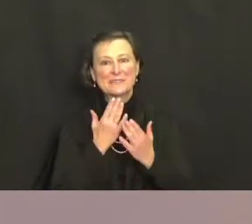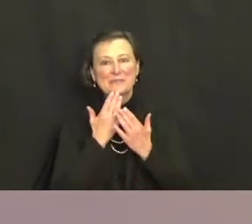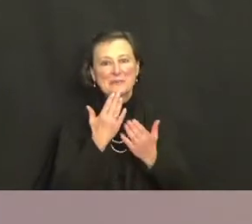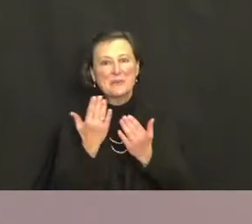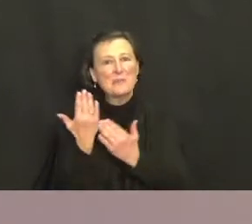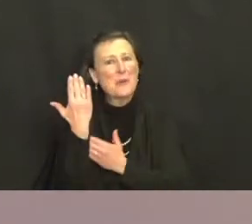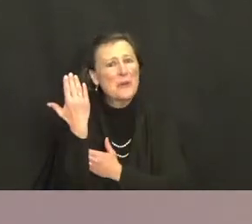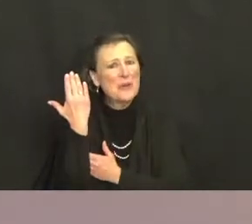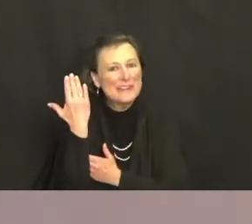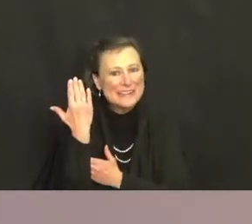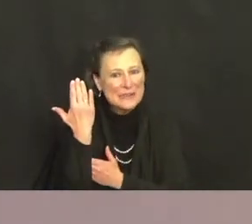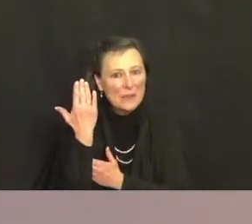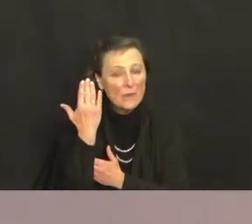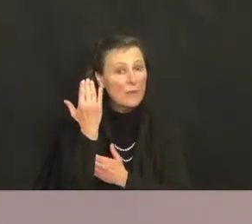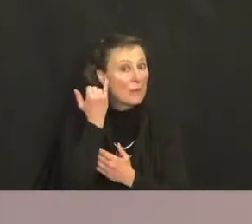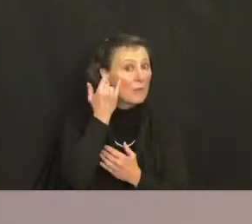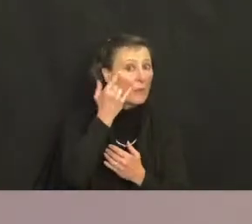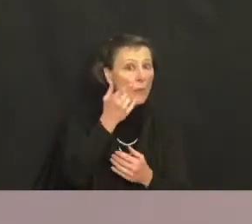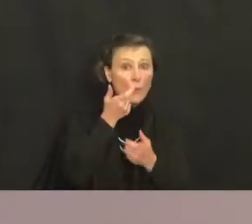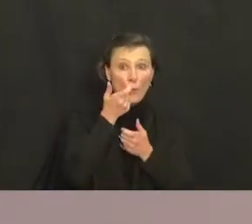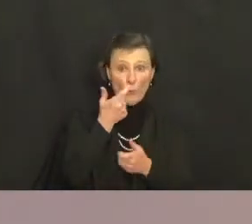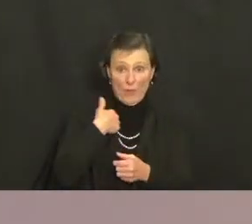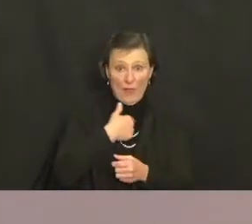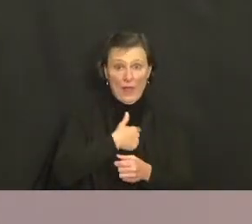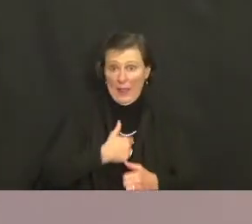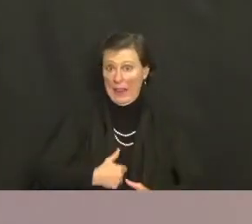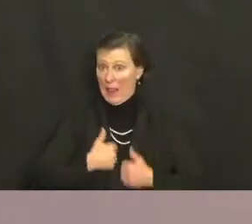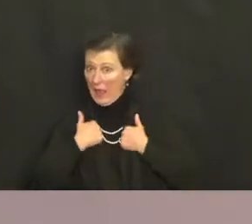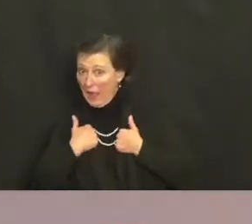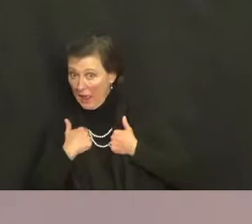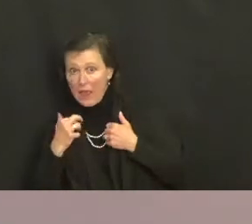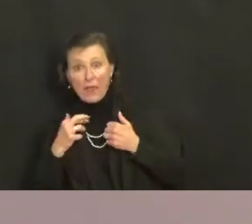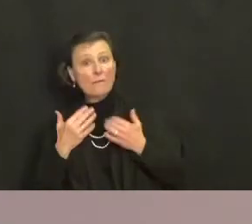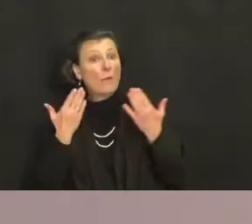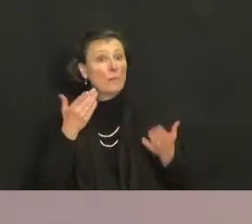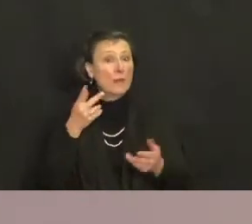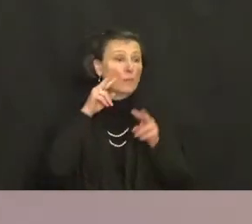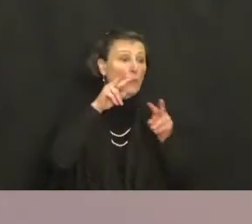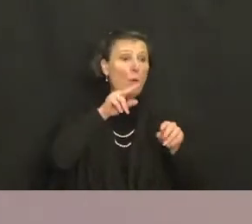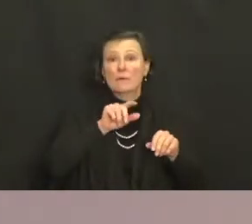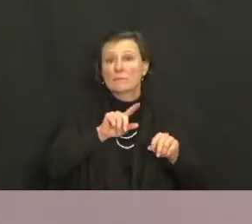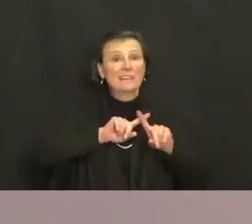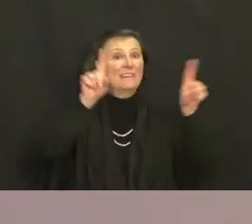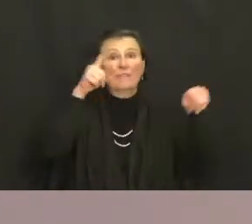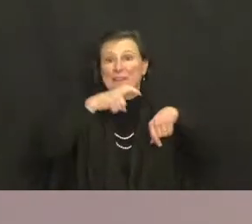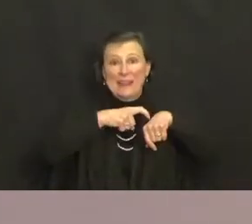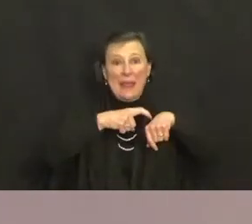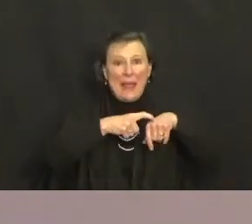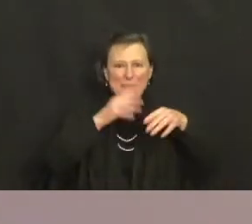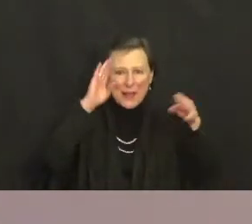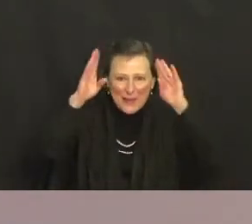Good morning if you're watching this live. And, if you're watching this at some other time of the day...Hello. How are you?